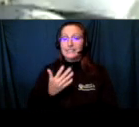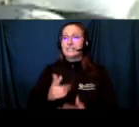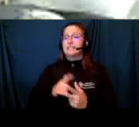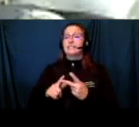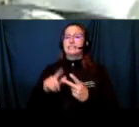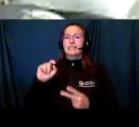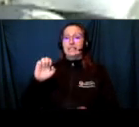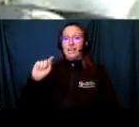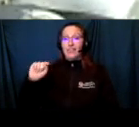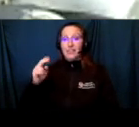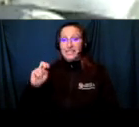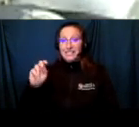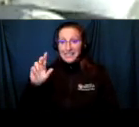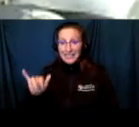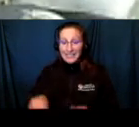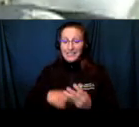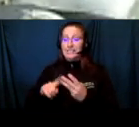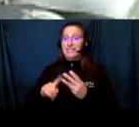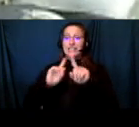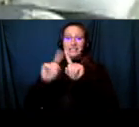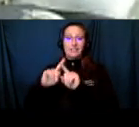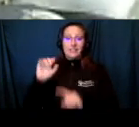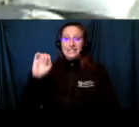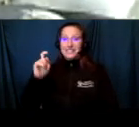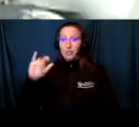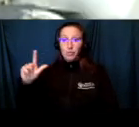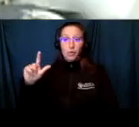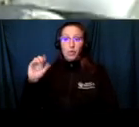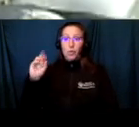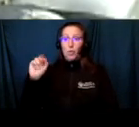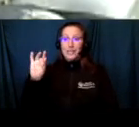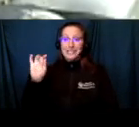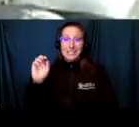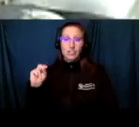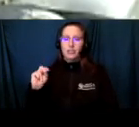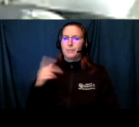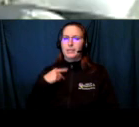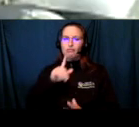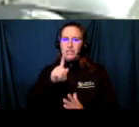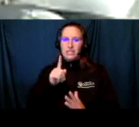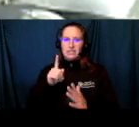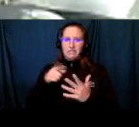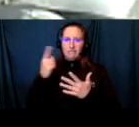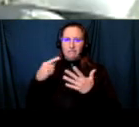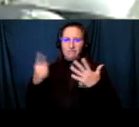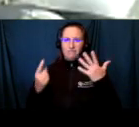represent different sexual orientations. We are just trying to really capture the